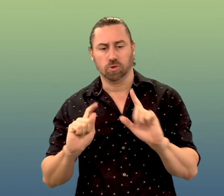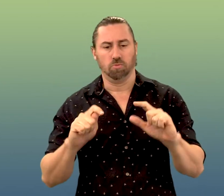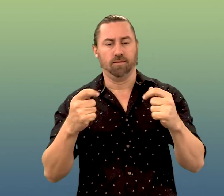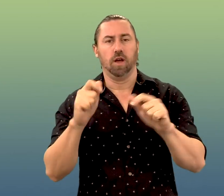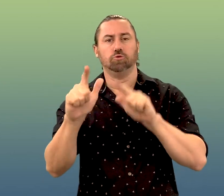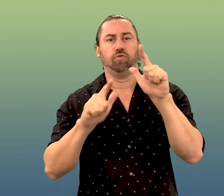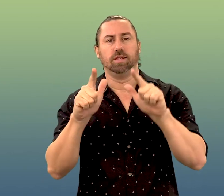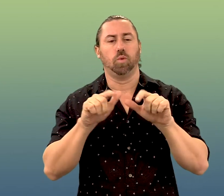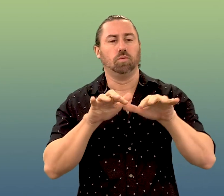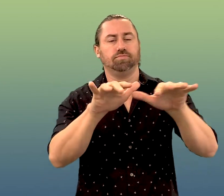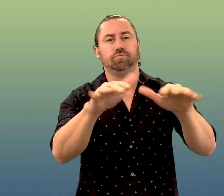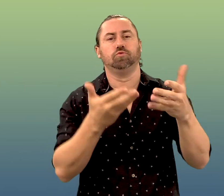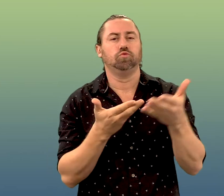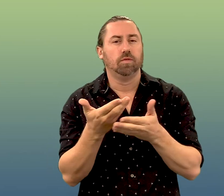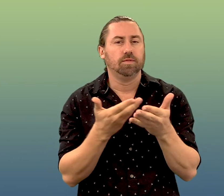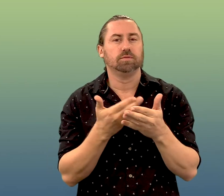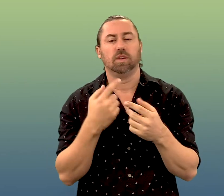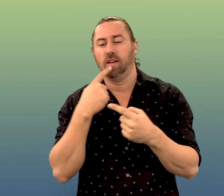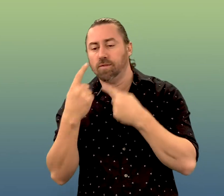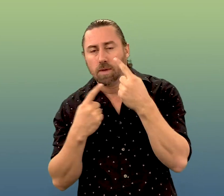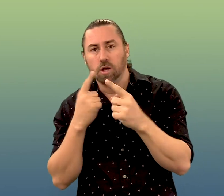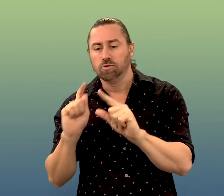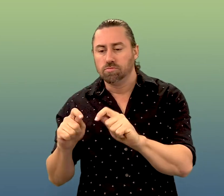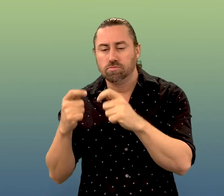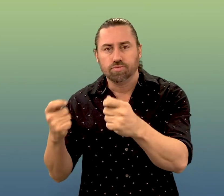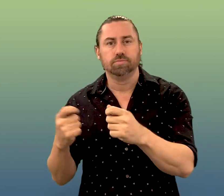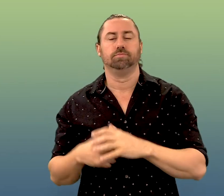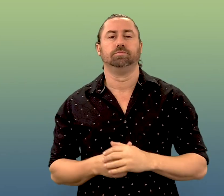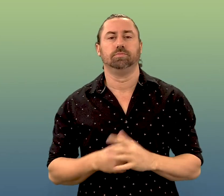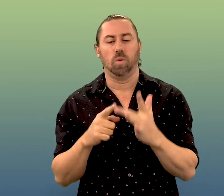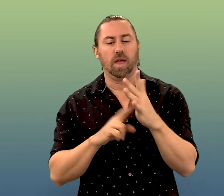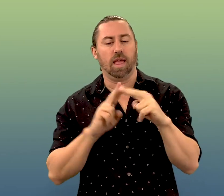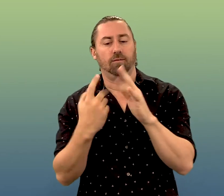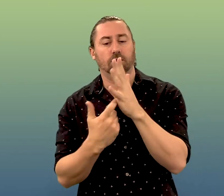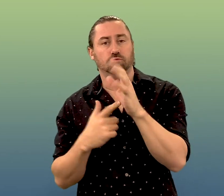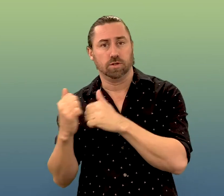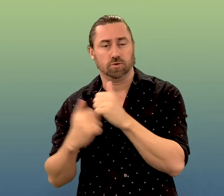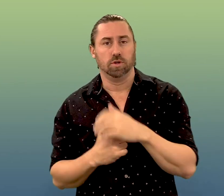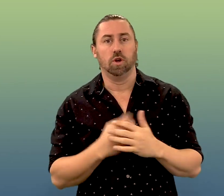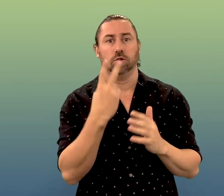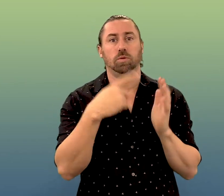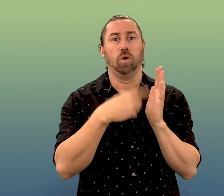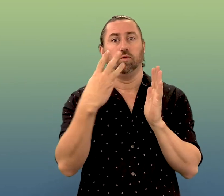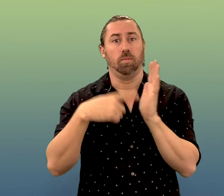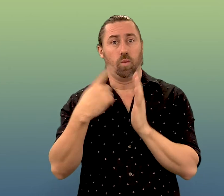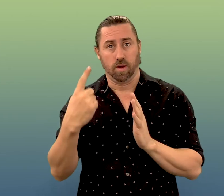accessible transport services, information, products and infrastructure. Point three point one.